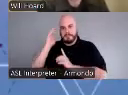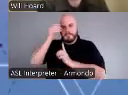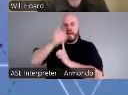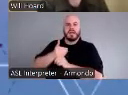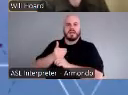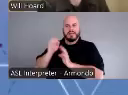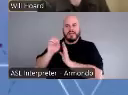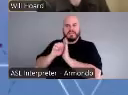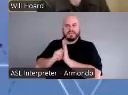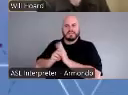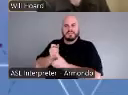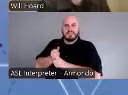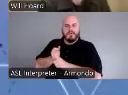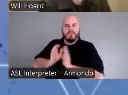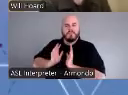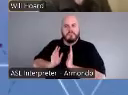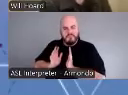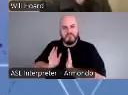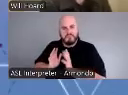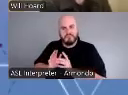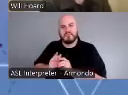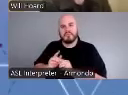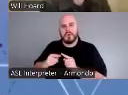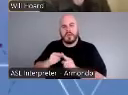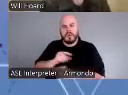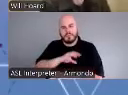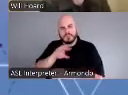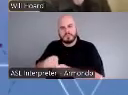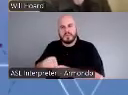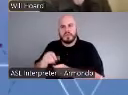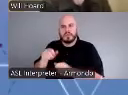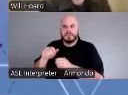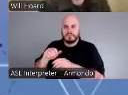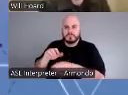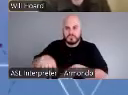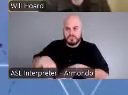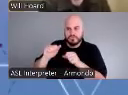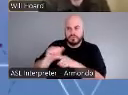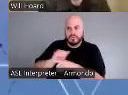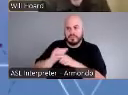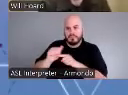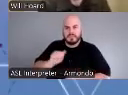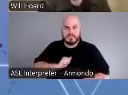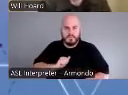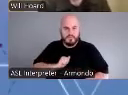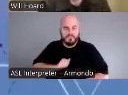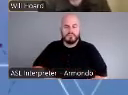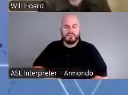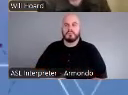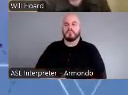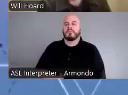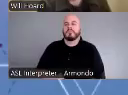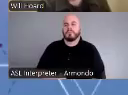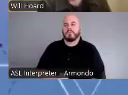just even in participating in training us, and I just feel like they were able to just take